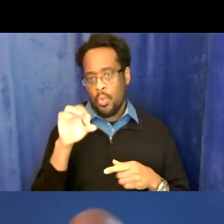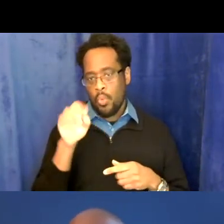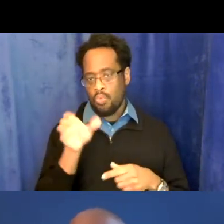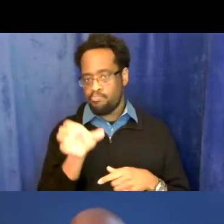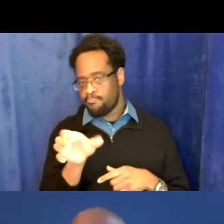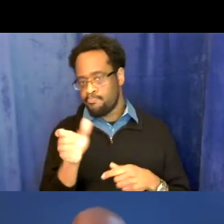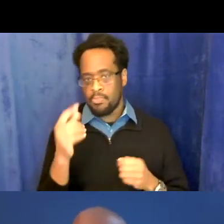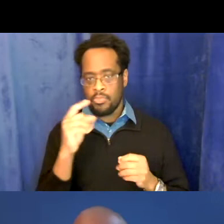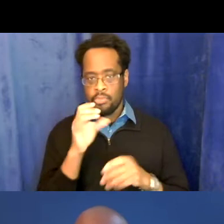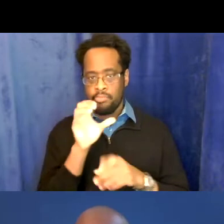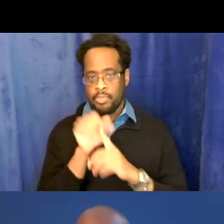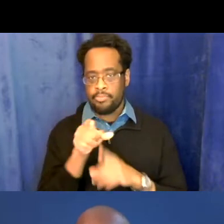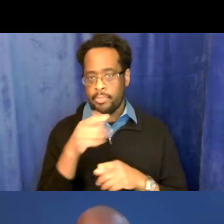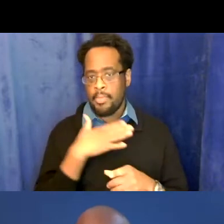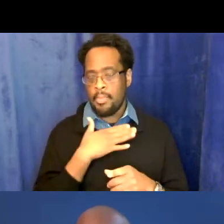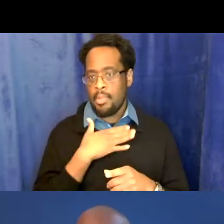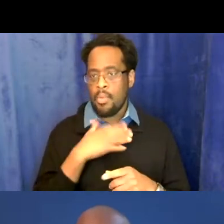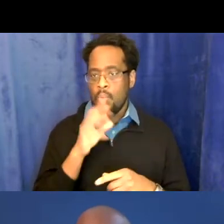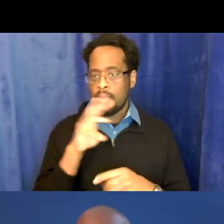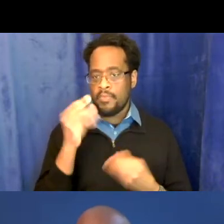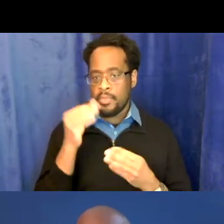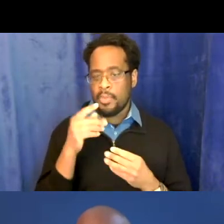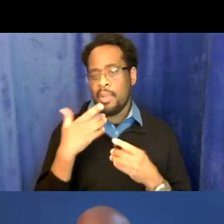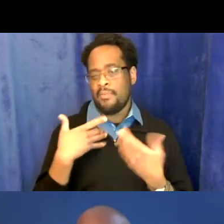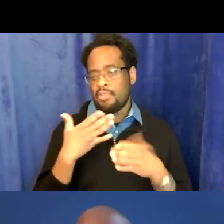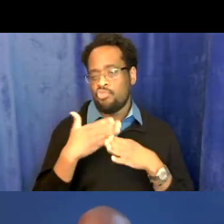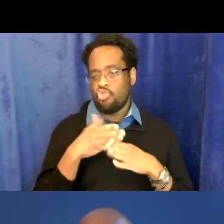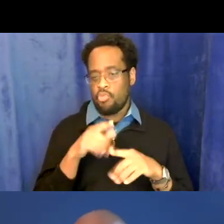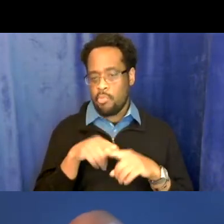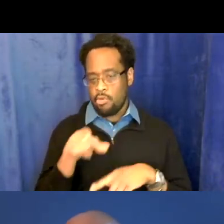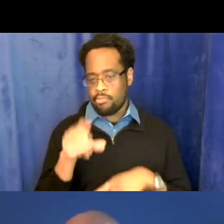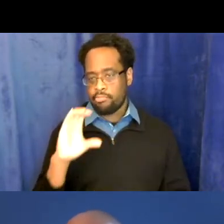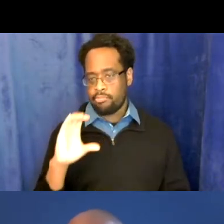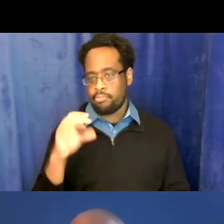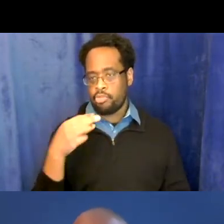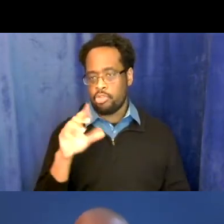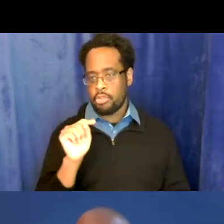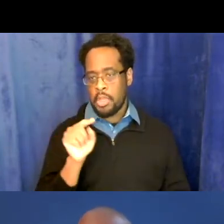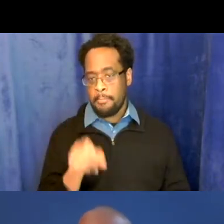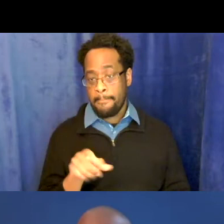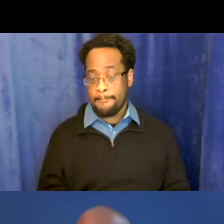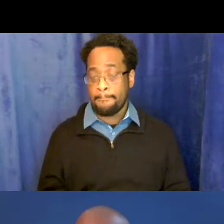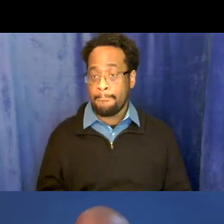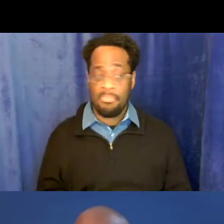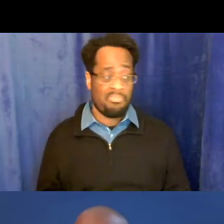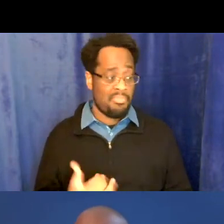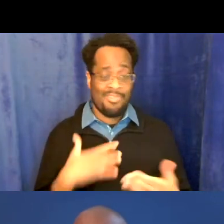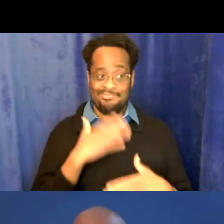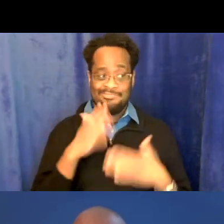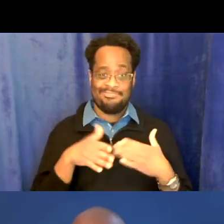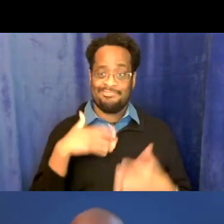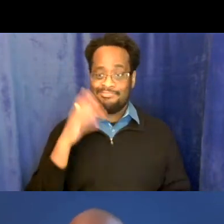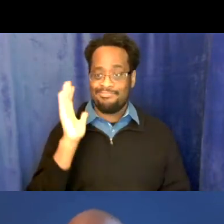um there's a code there that you can capture take a picture of it or take you to my website